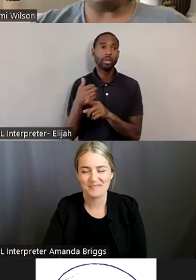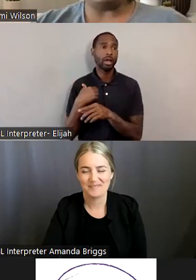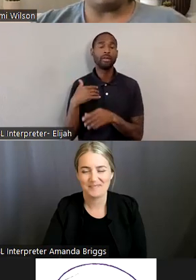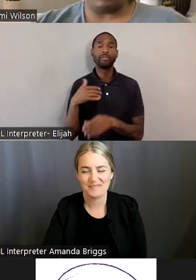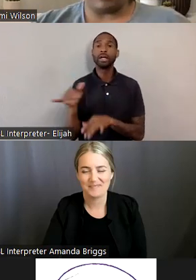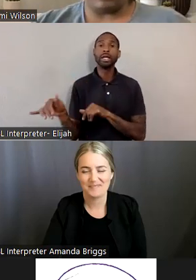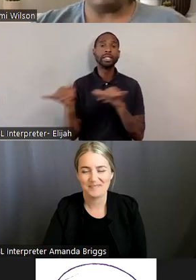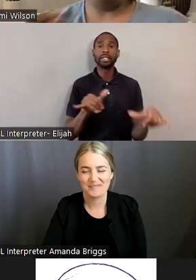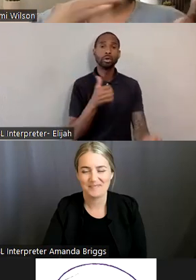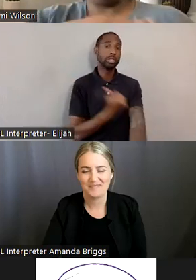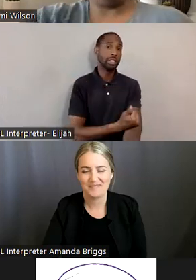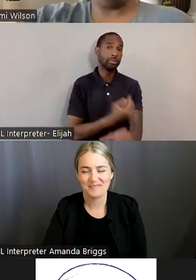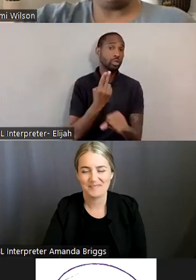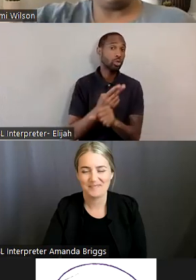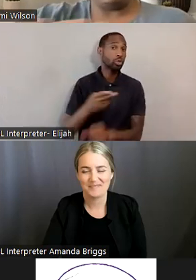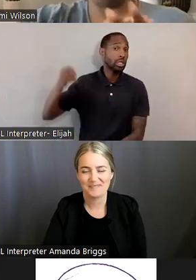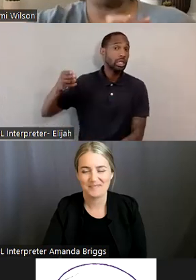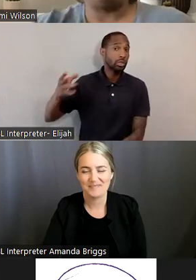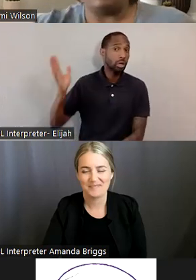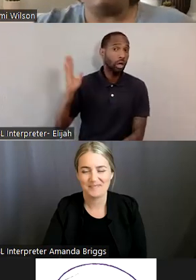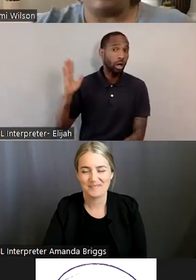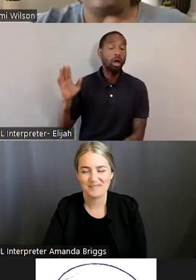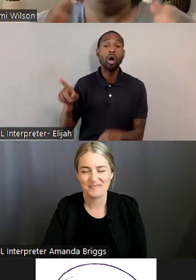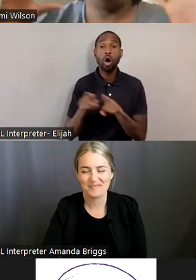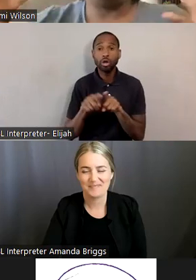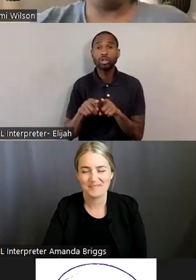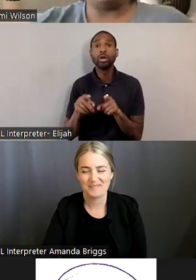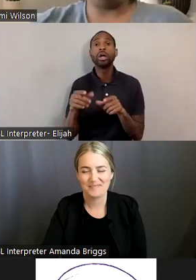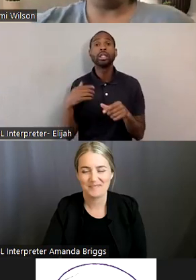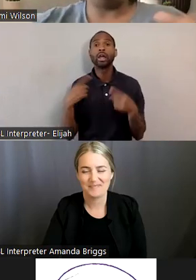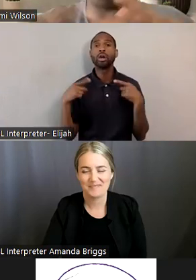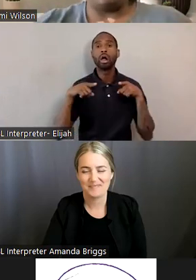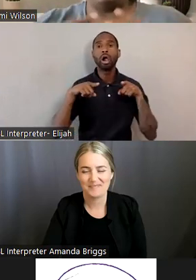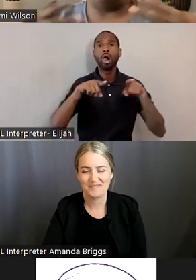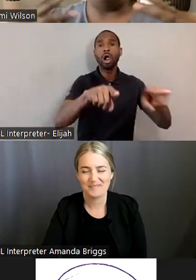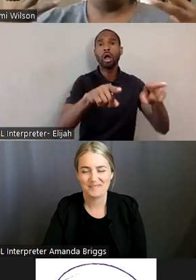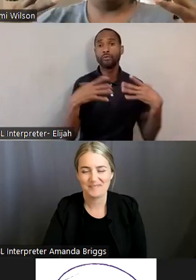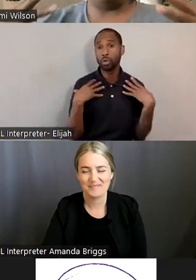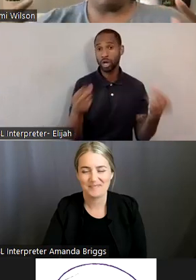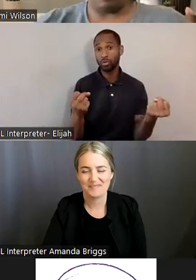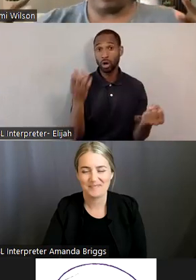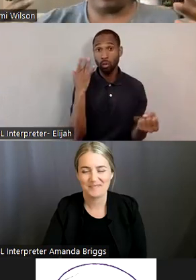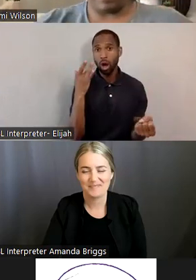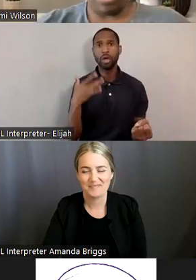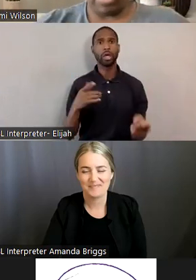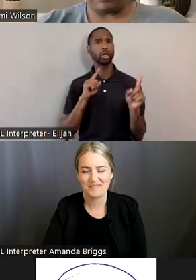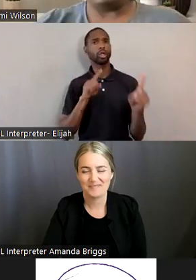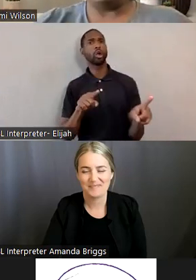use histories and at similar points in recovery, where they can go and feel supported and understood